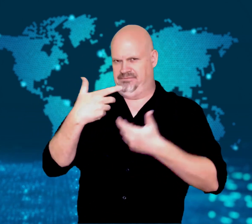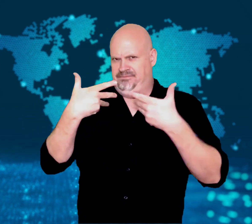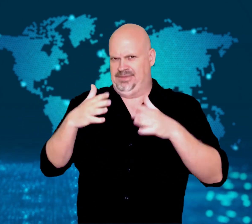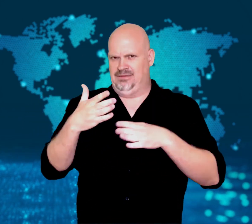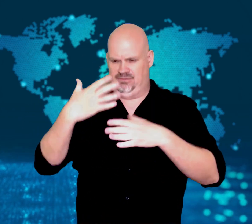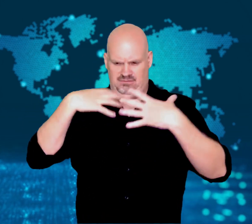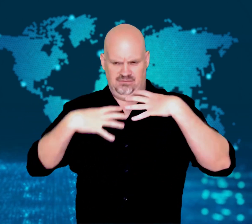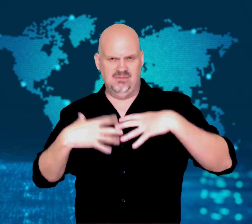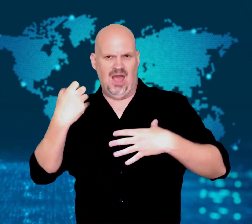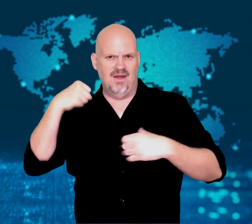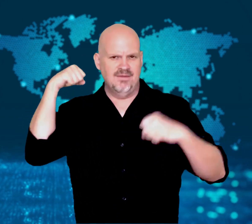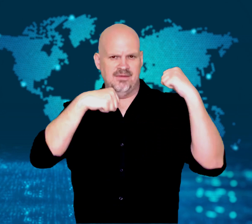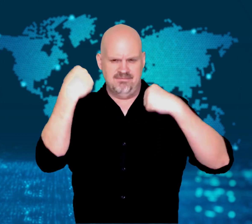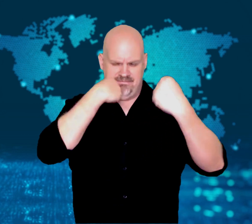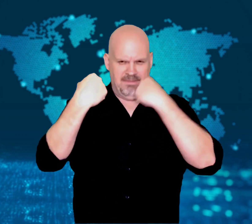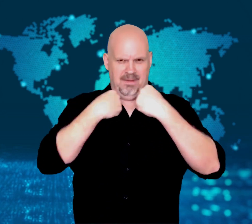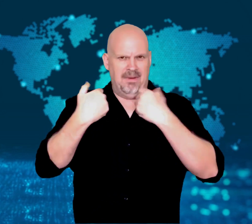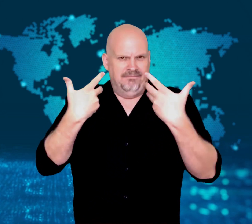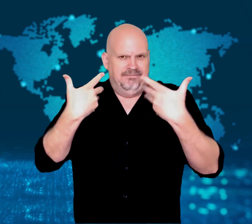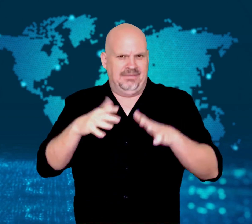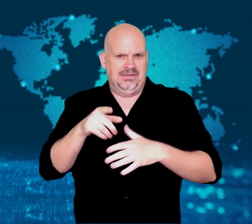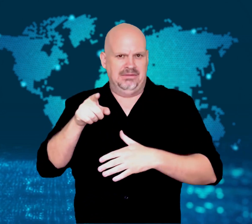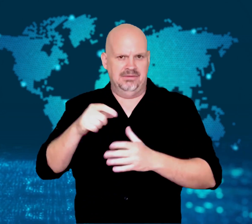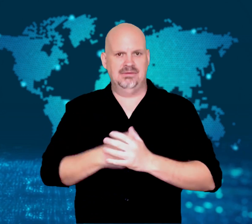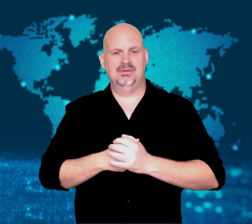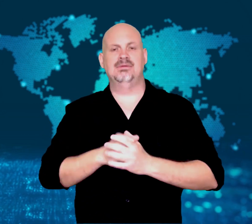been called a suicide.